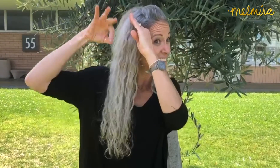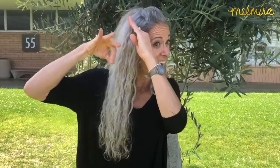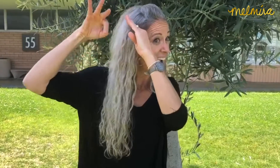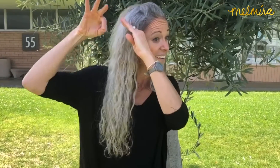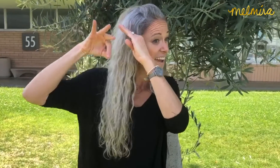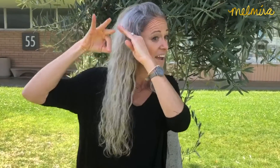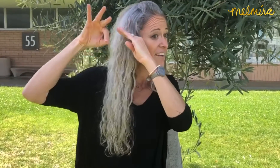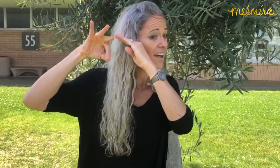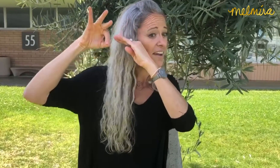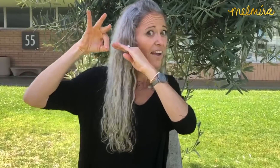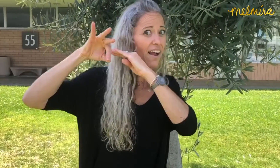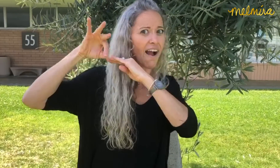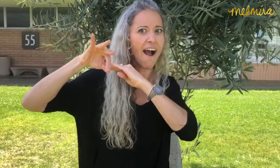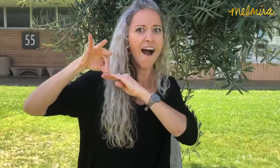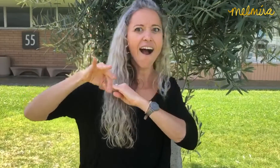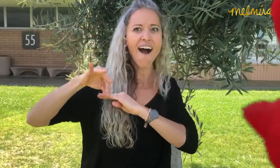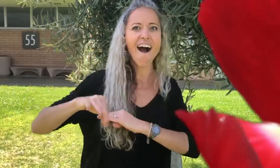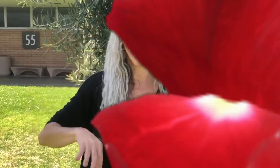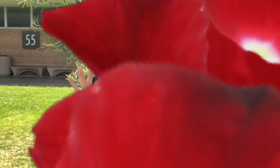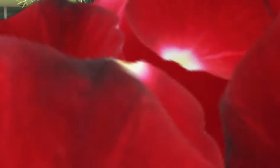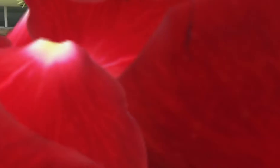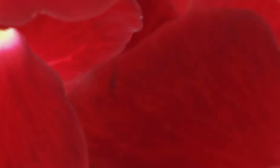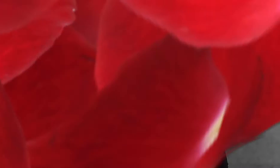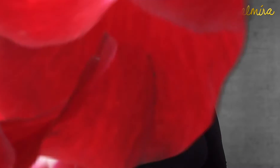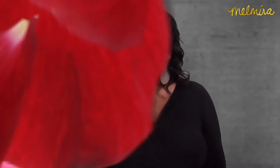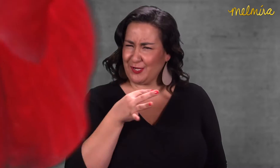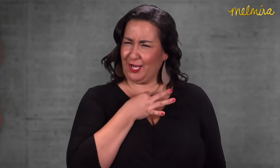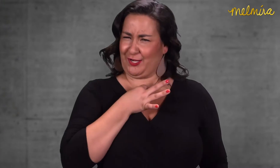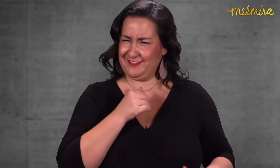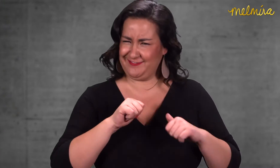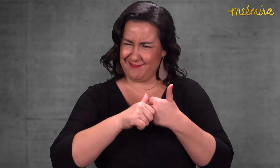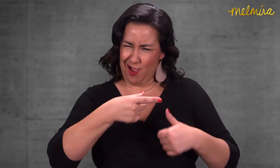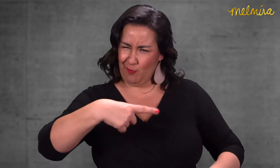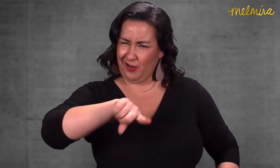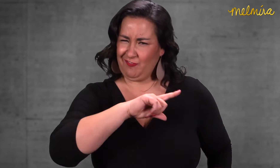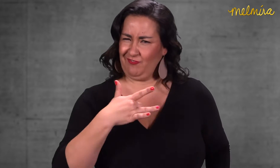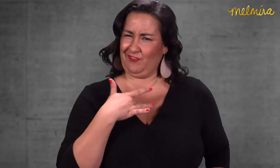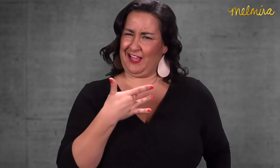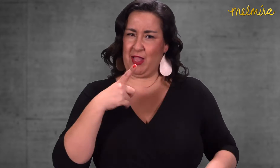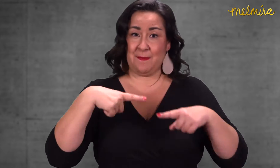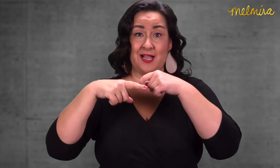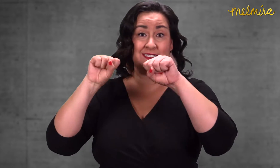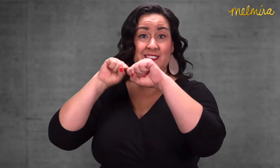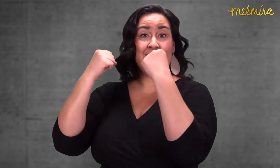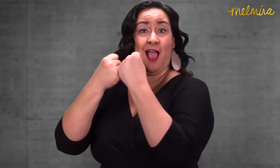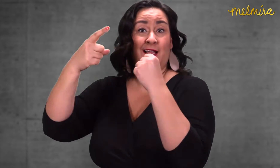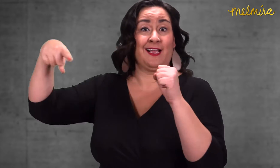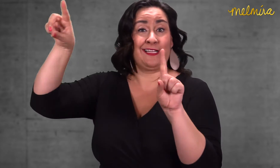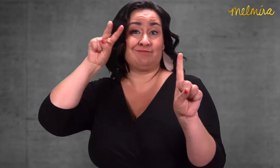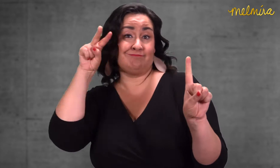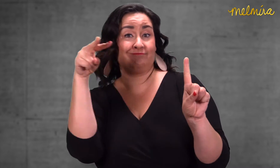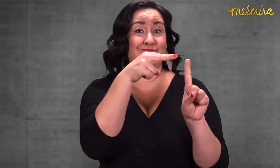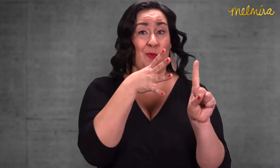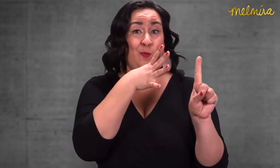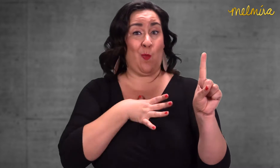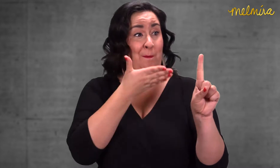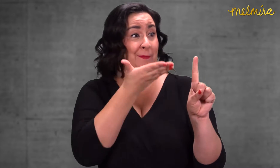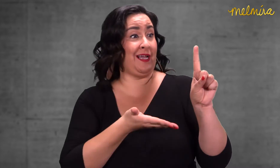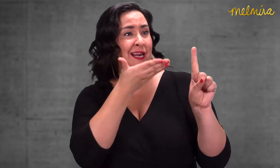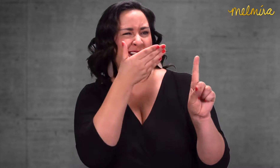It's been a success! See all this?? So, I wonder how they feel about society's perception regarding